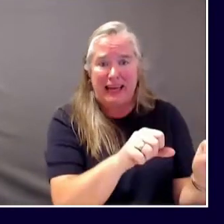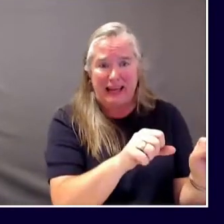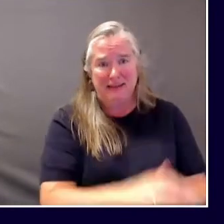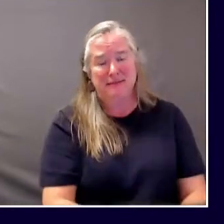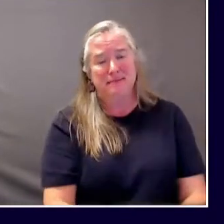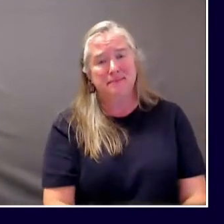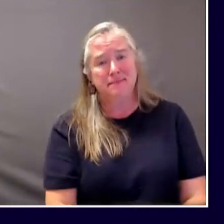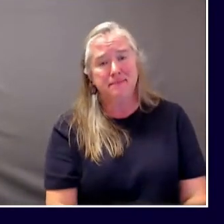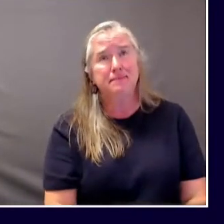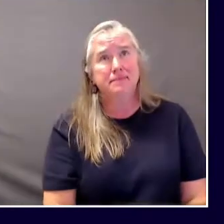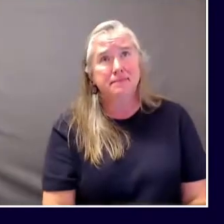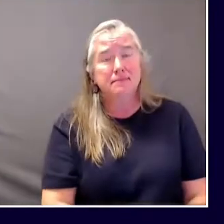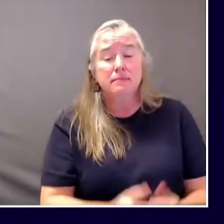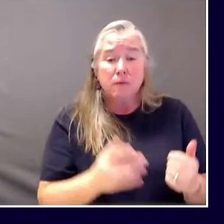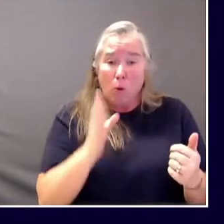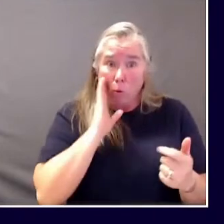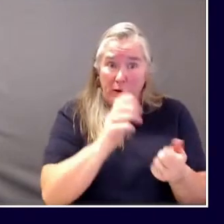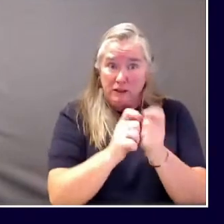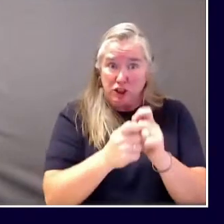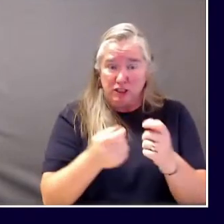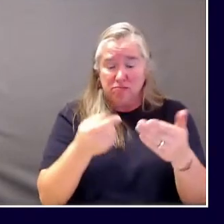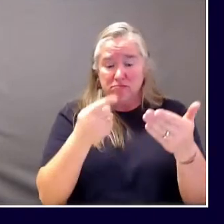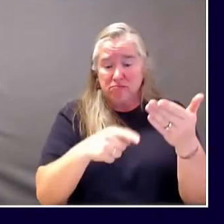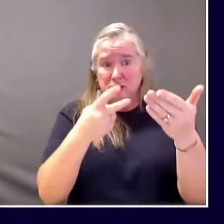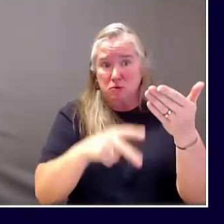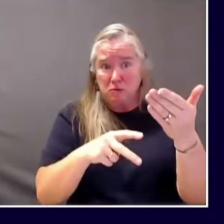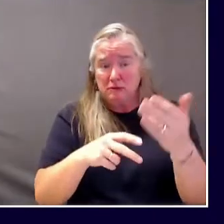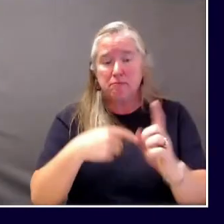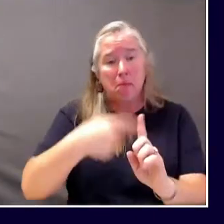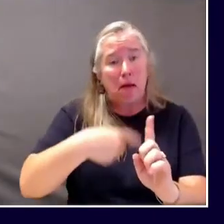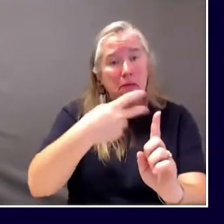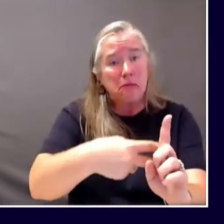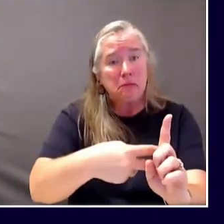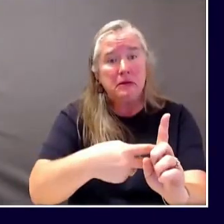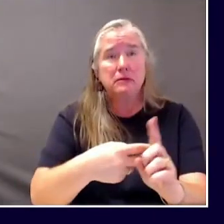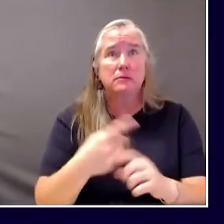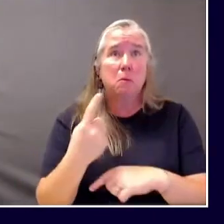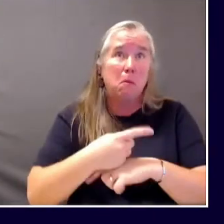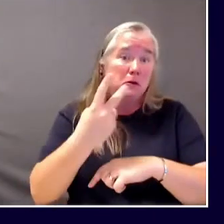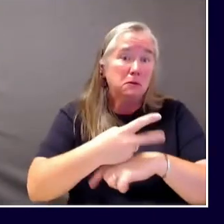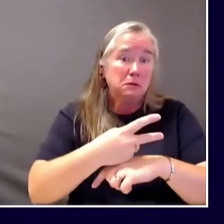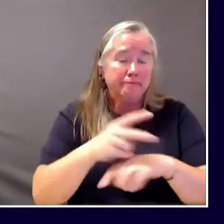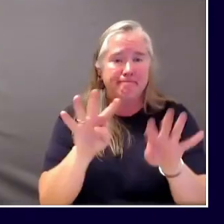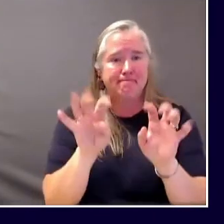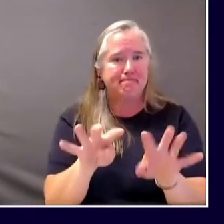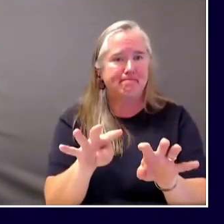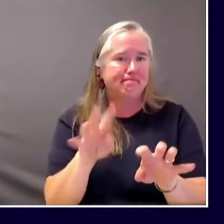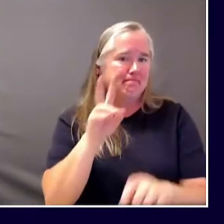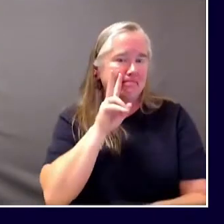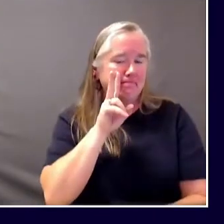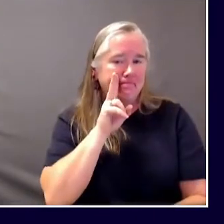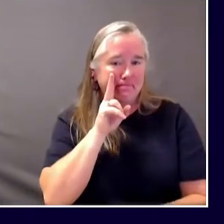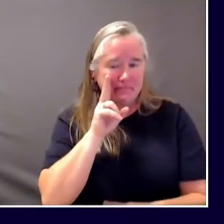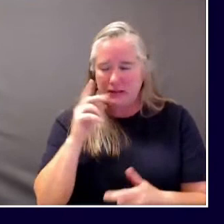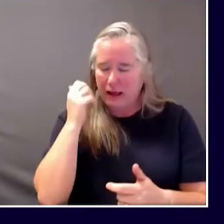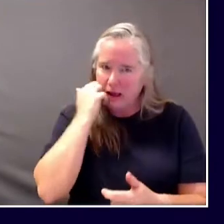whether he is going to change in the coming weeks or months or even days